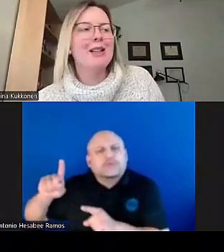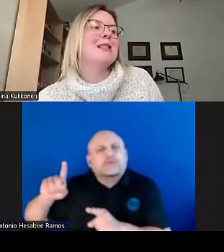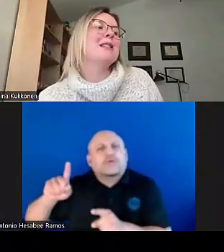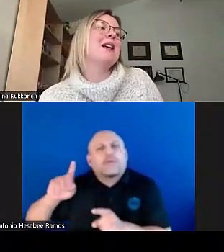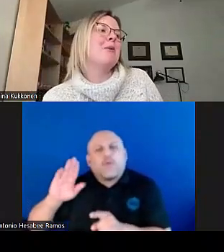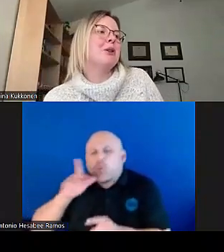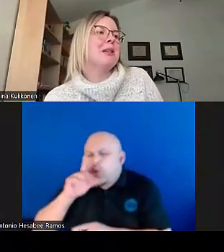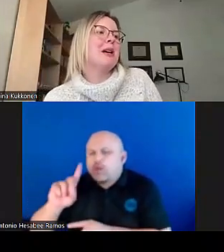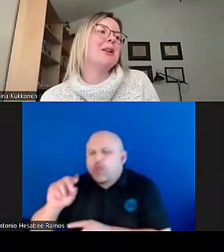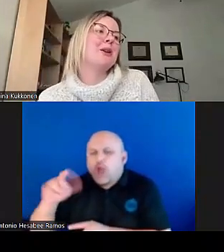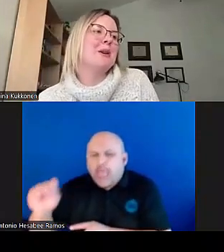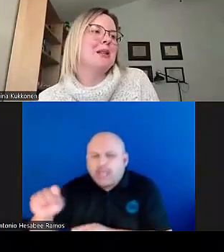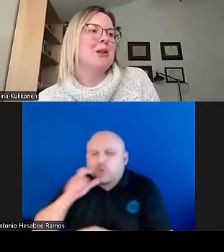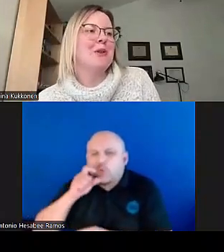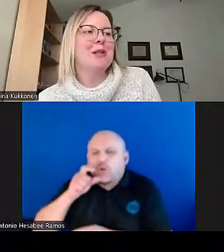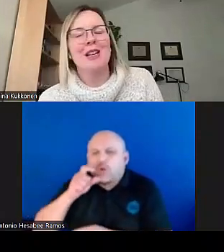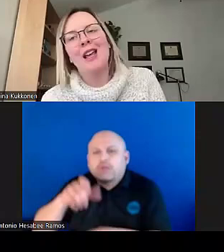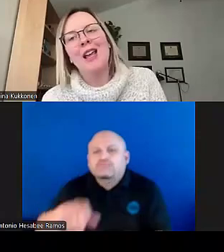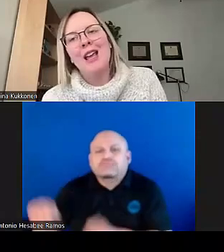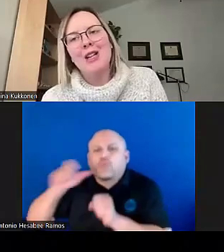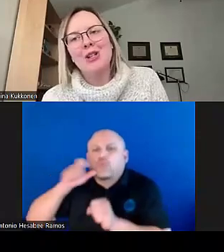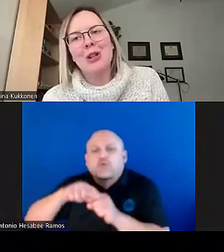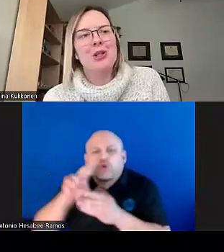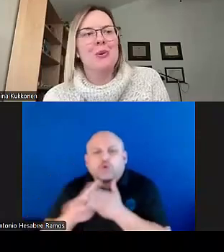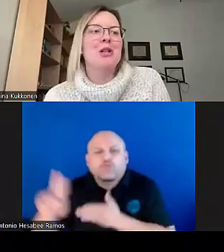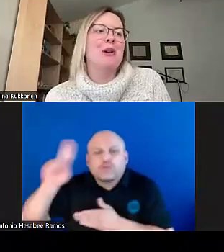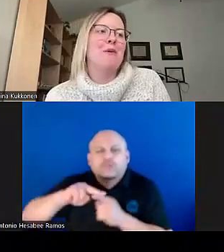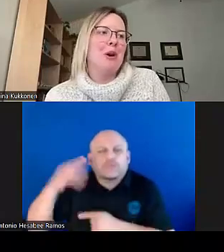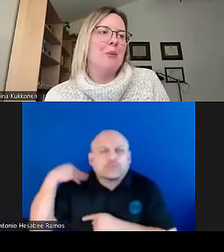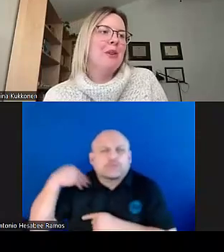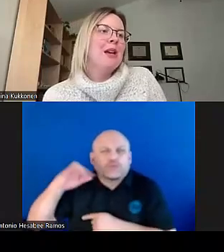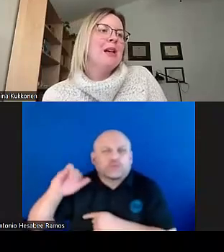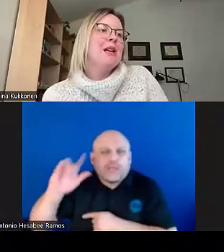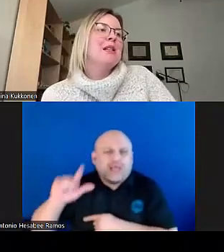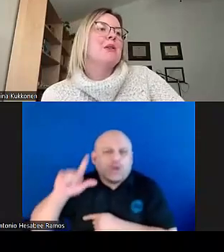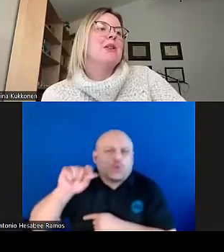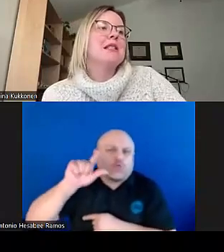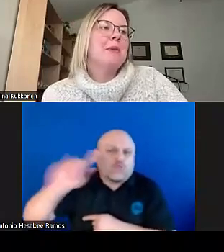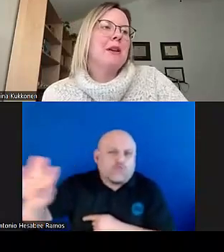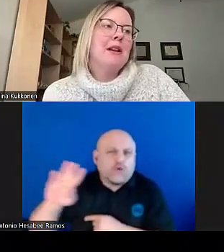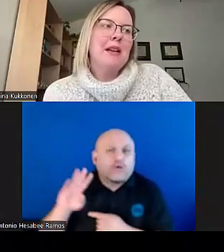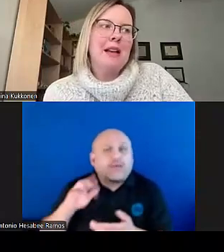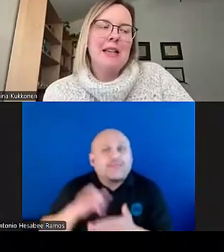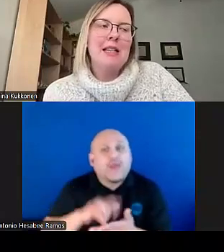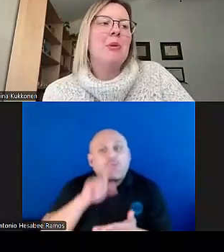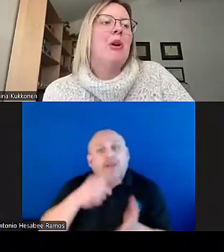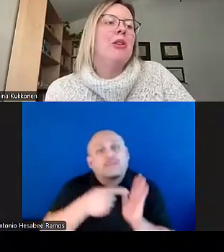Douglas, which was held at Queen's University in July 2024. So the exhibit, again, accessible